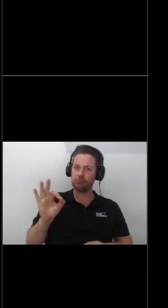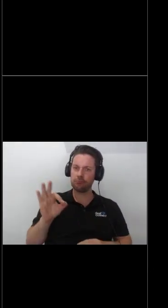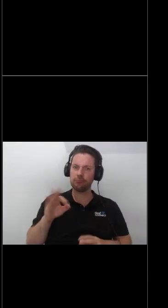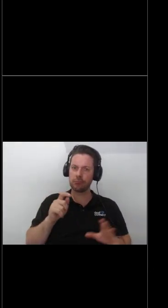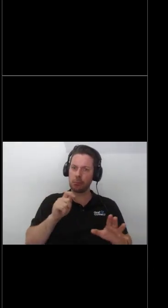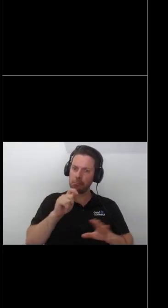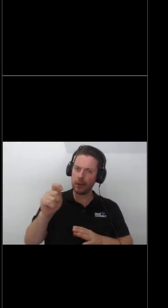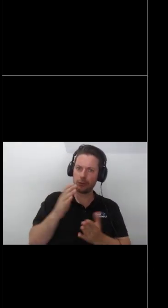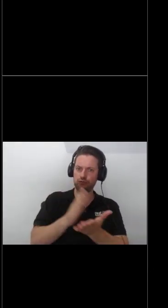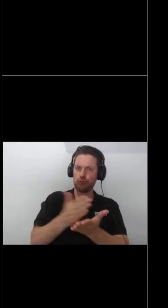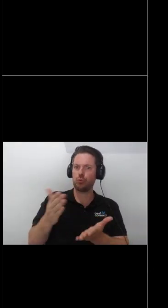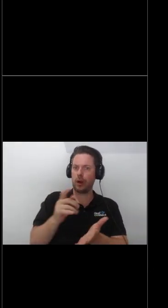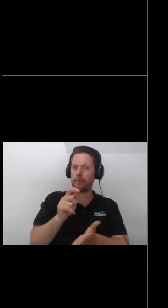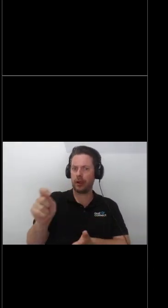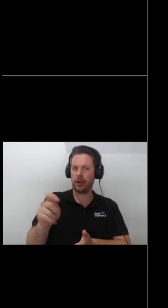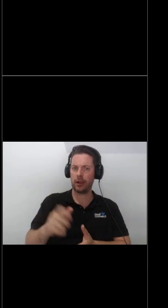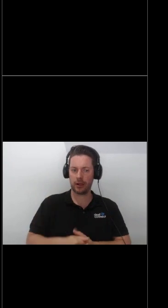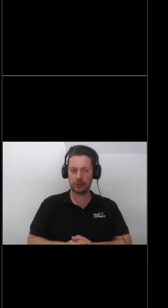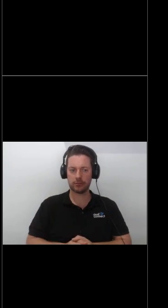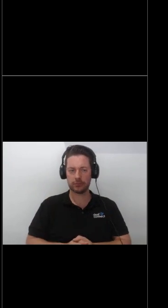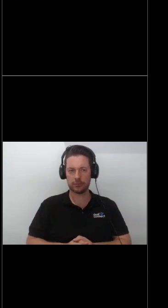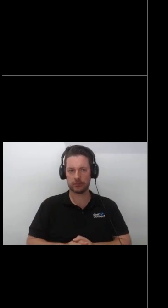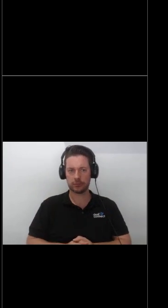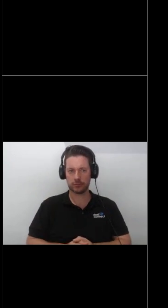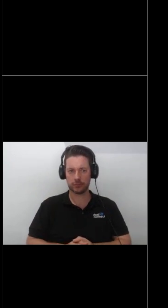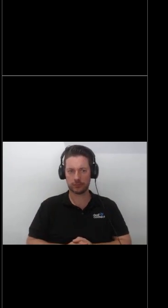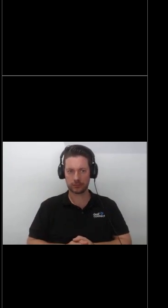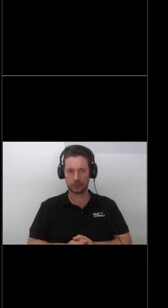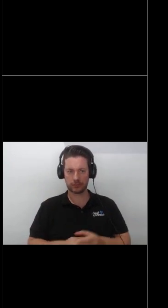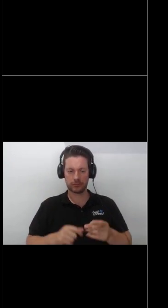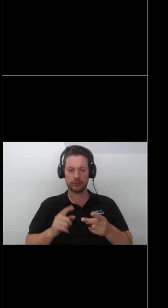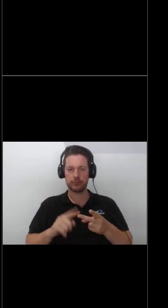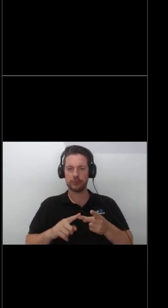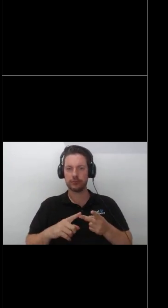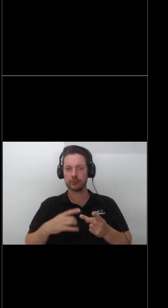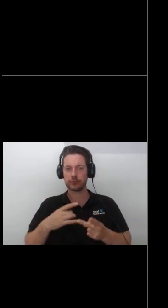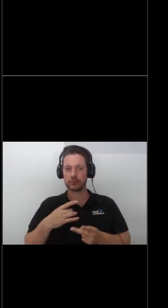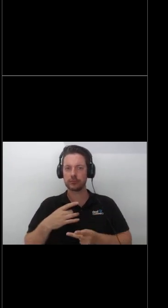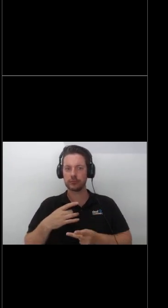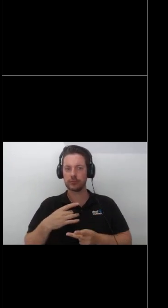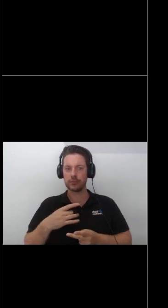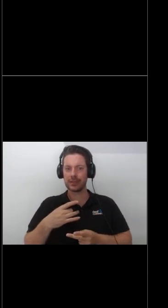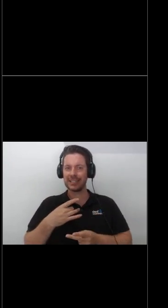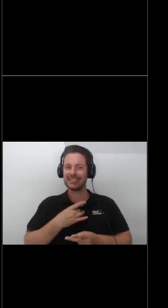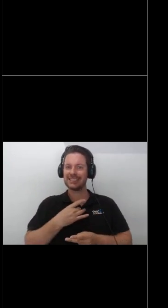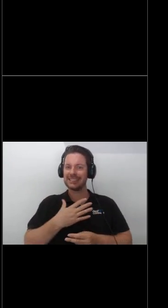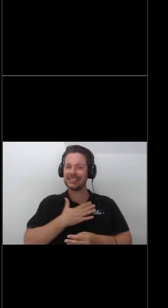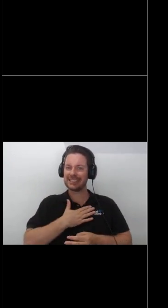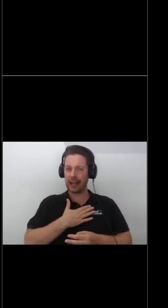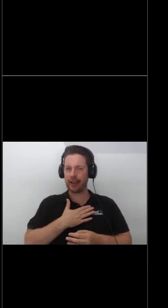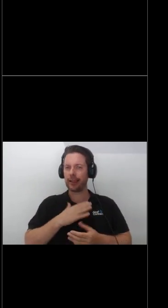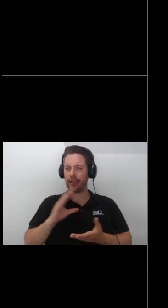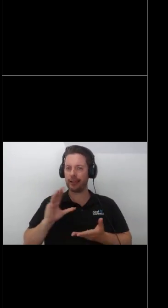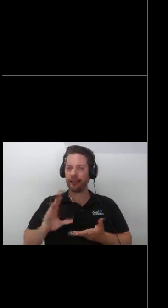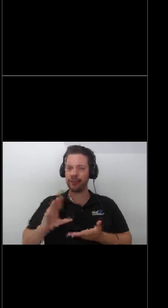self funding litigant test. What a mouthful. You can understand why lawyers will so like acronyms as well.